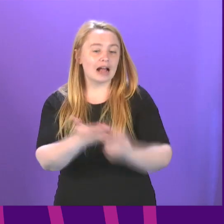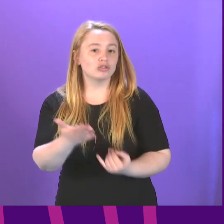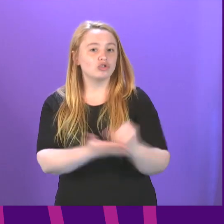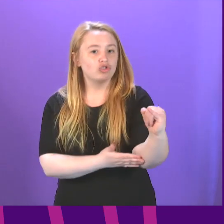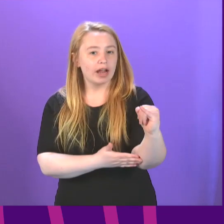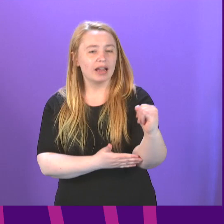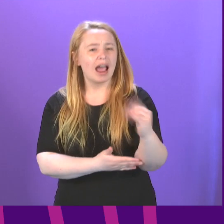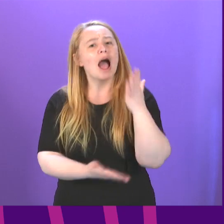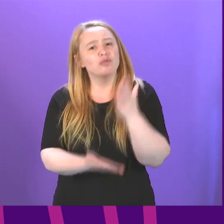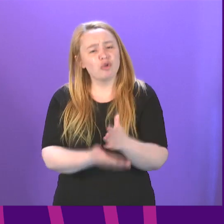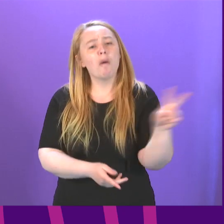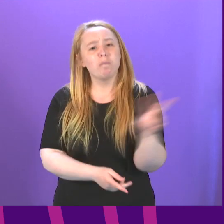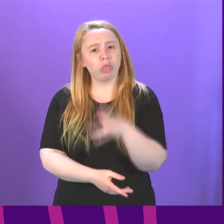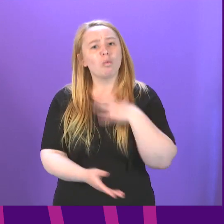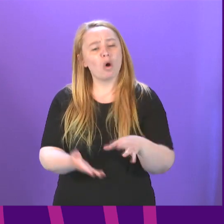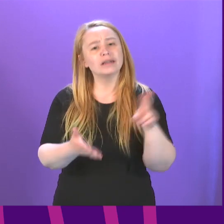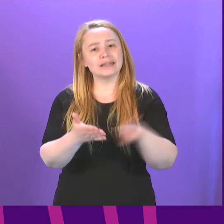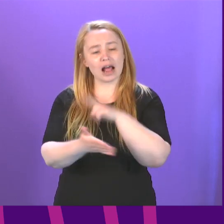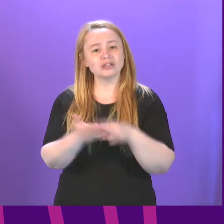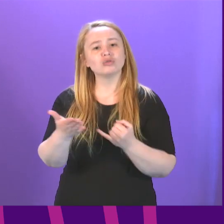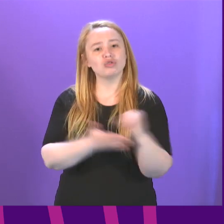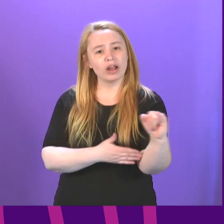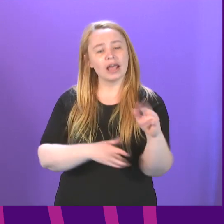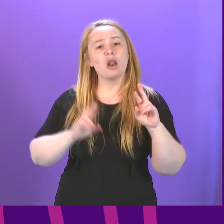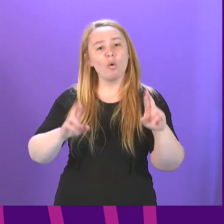I hope that they stay in the negotiating room until they reach a settlement.